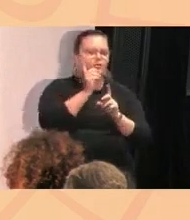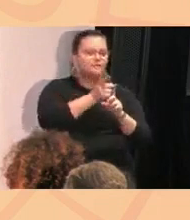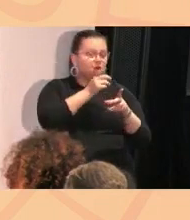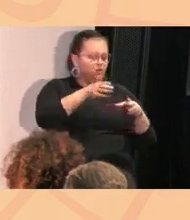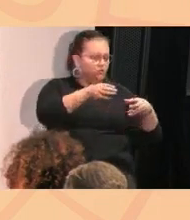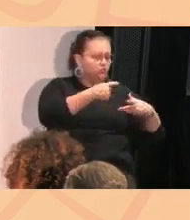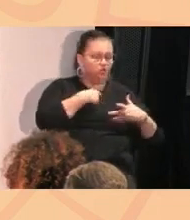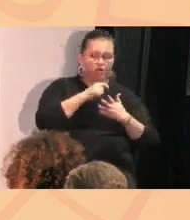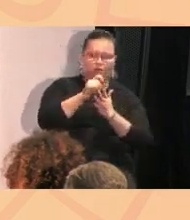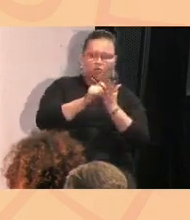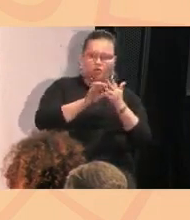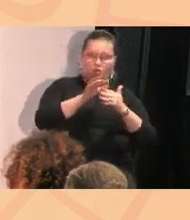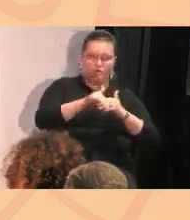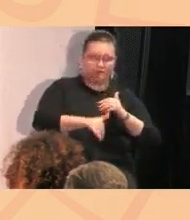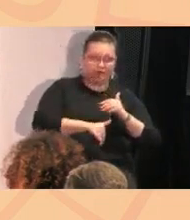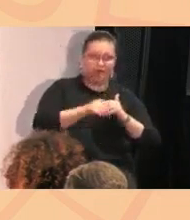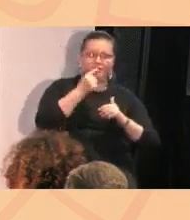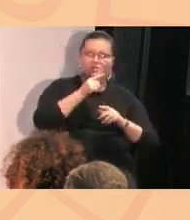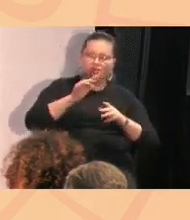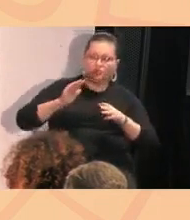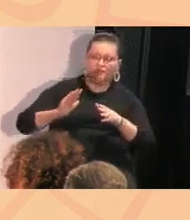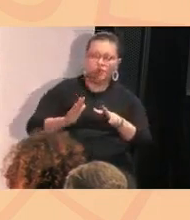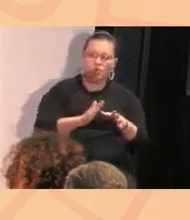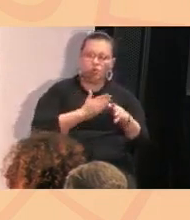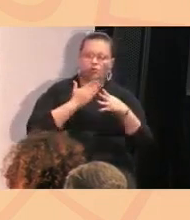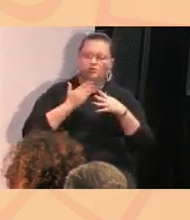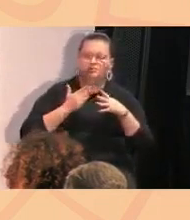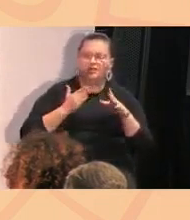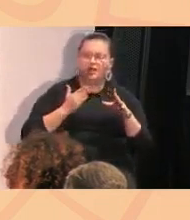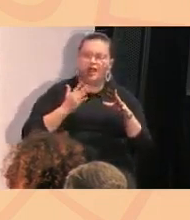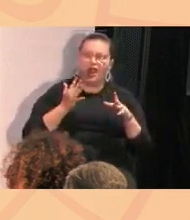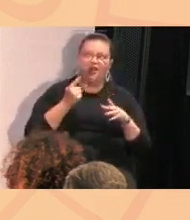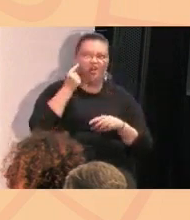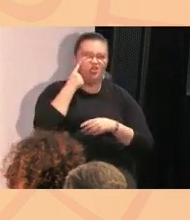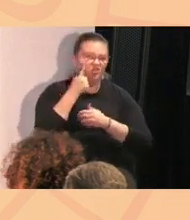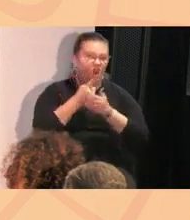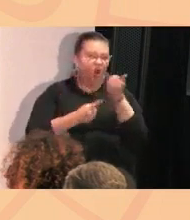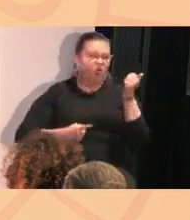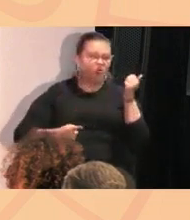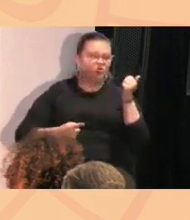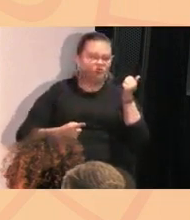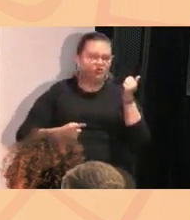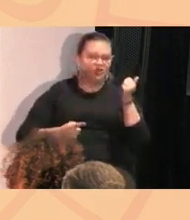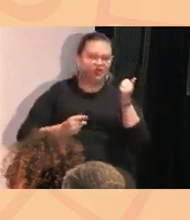Boomalli artists Cooperative and other people to be part of the advisory group.